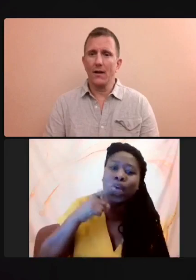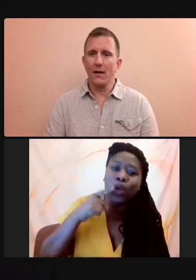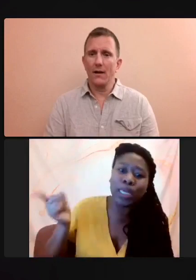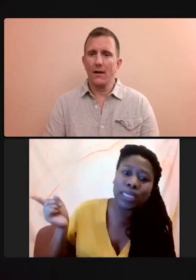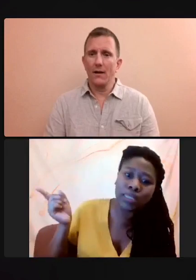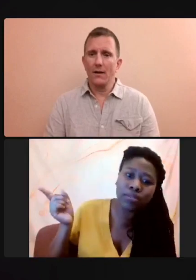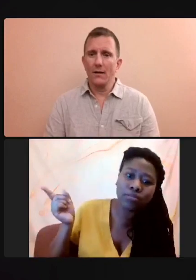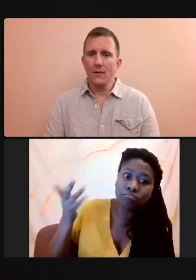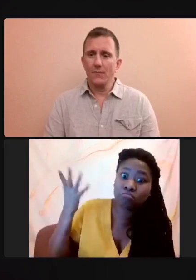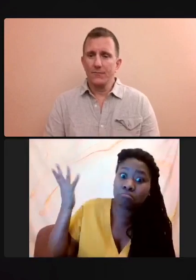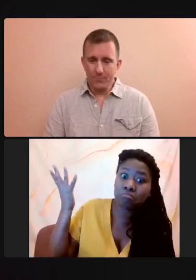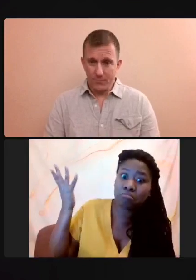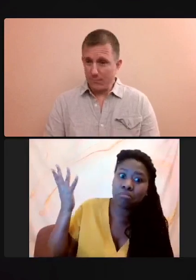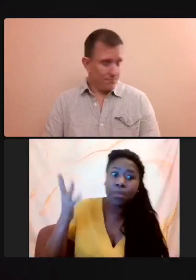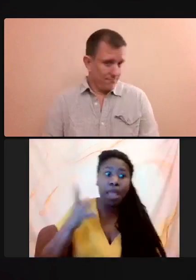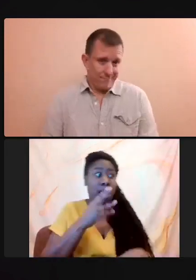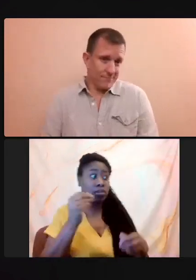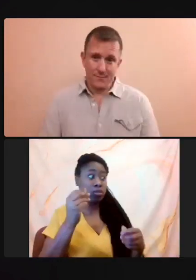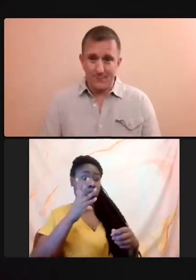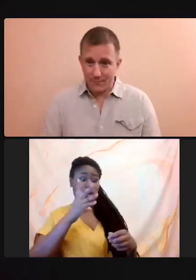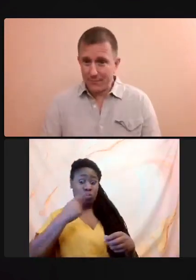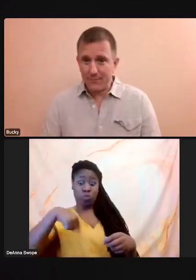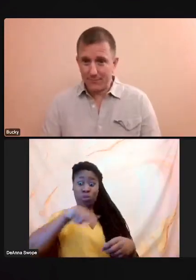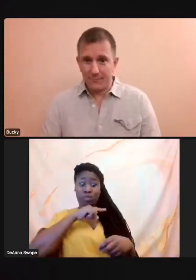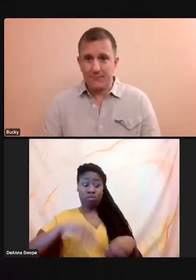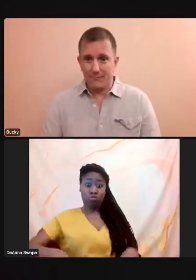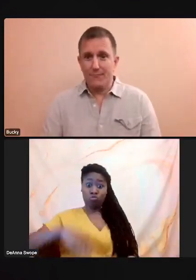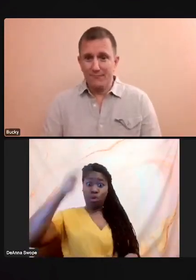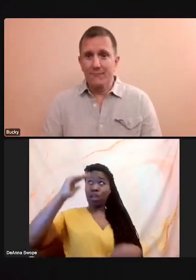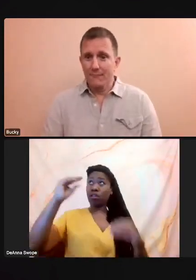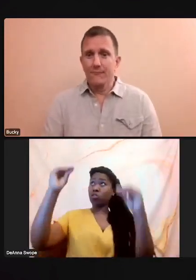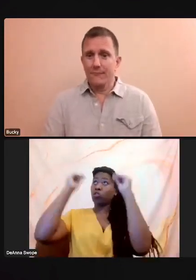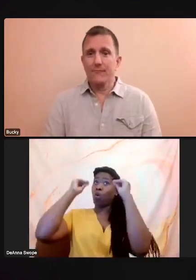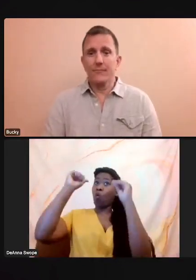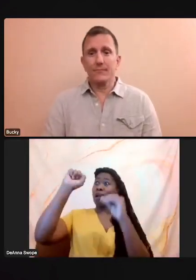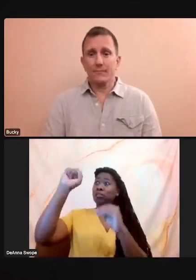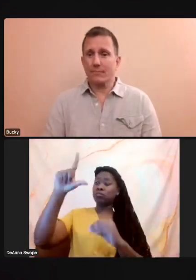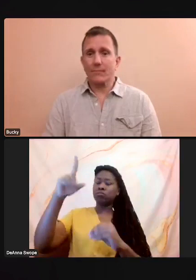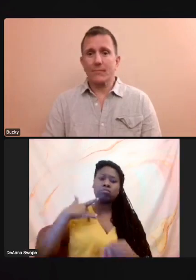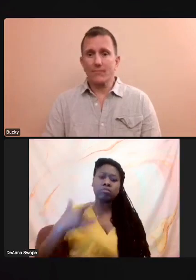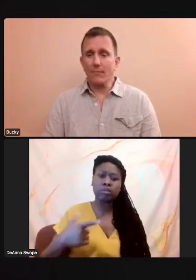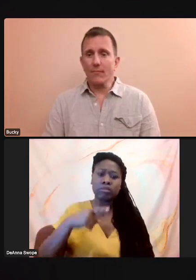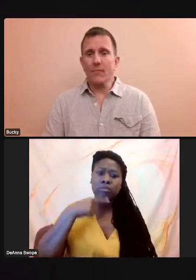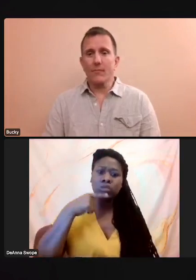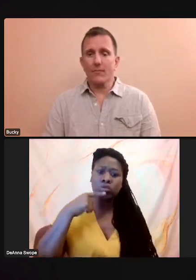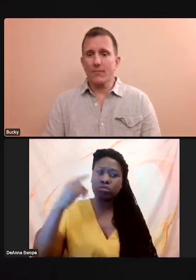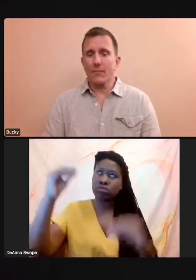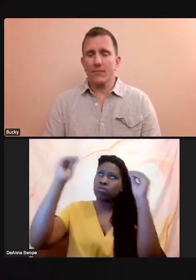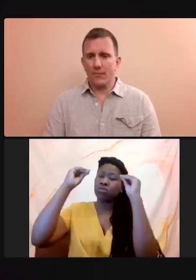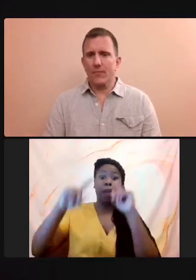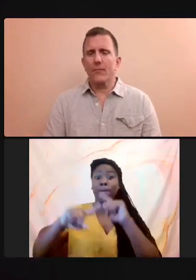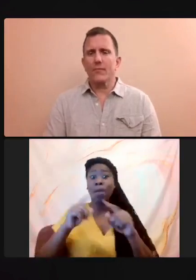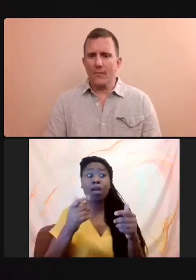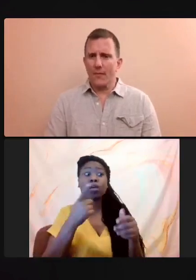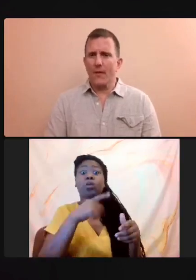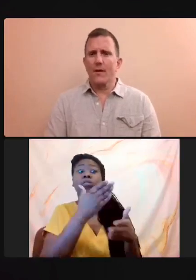But here we have deaf people being penalized way. Are you deaf enough? Like, is that really your language? Wait, they were born with the language birthright period, right?